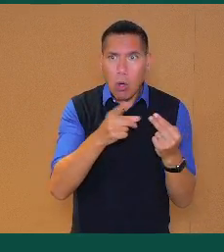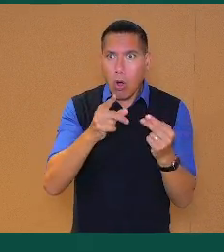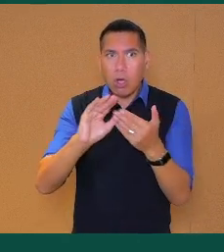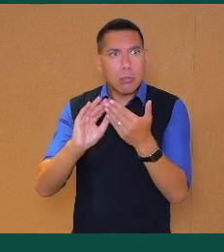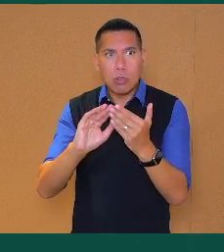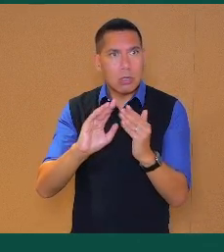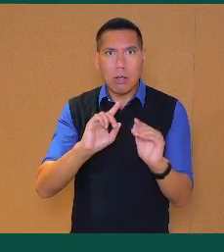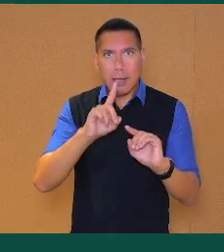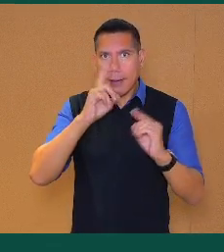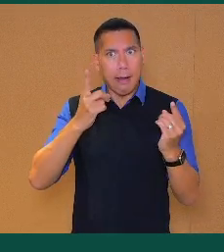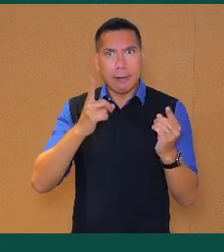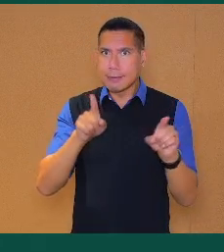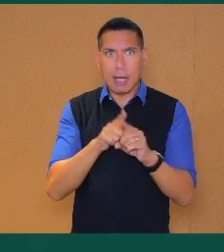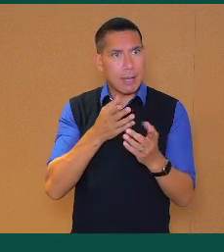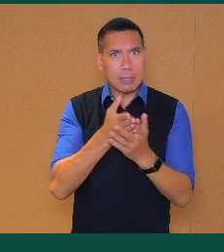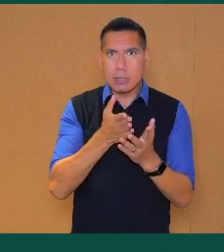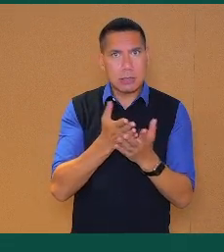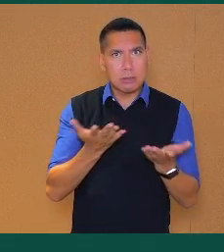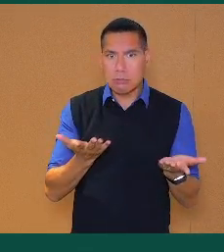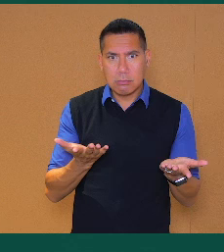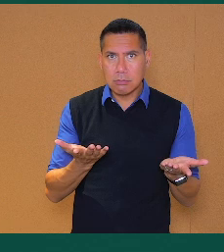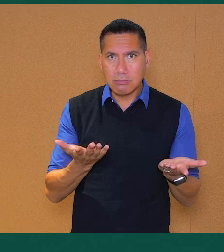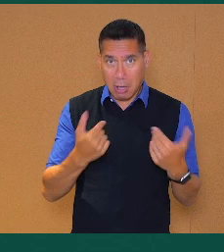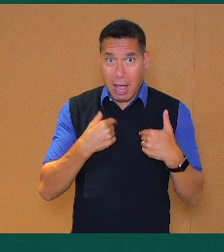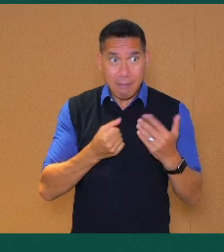different access to myself. And it's really important that